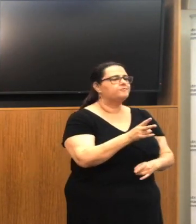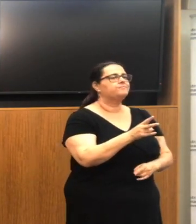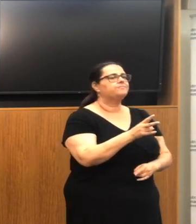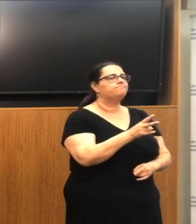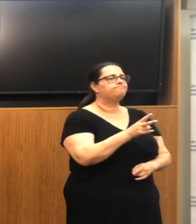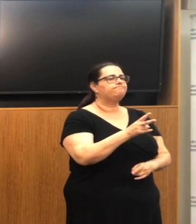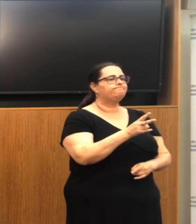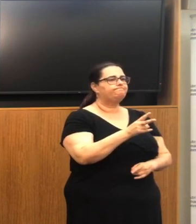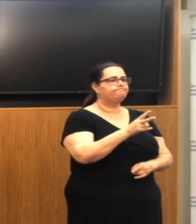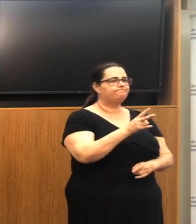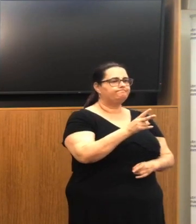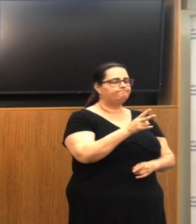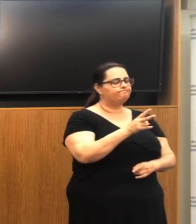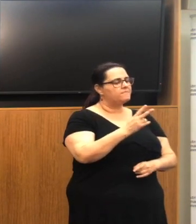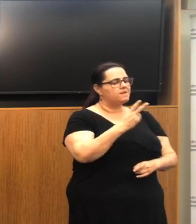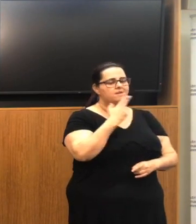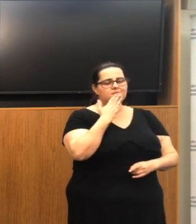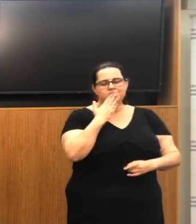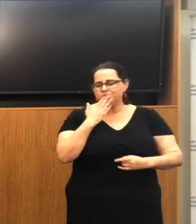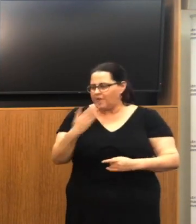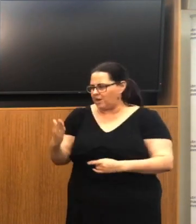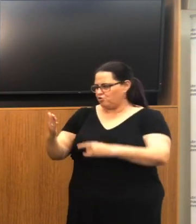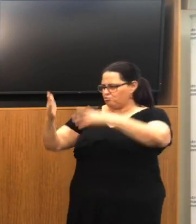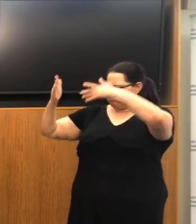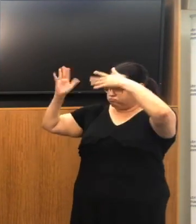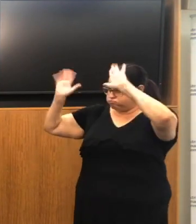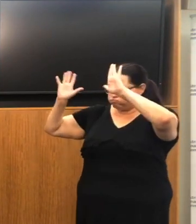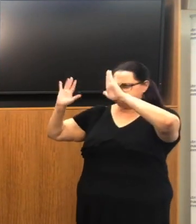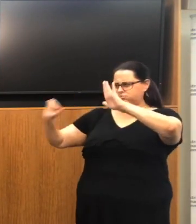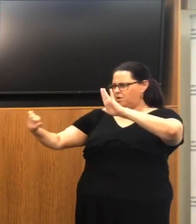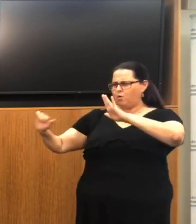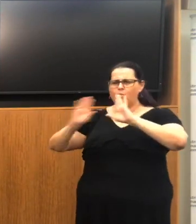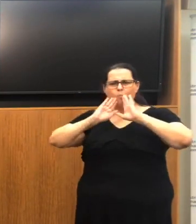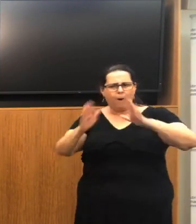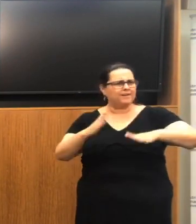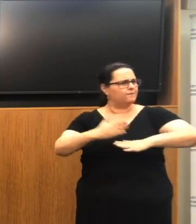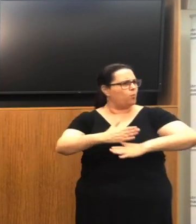acknowledging the truly amazing work that both Shantha